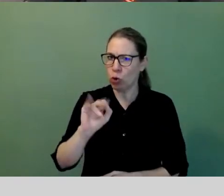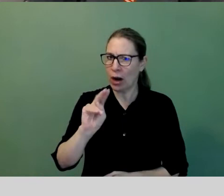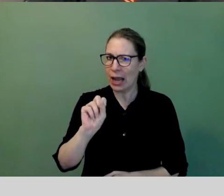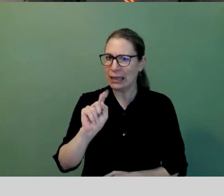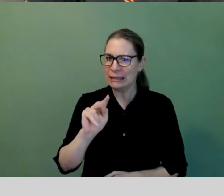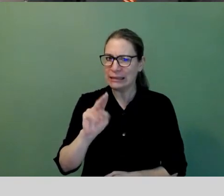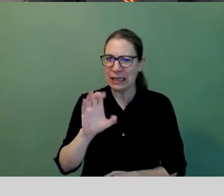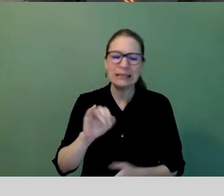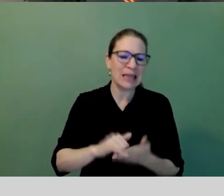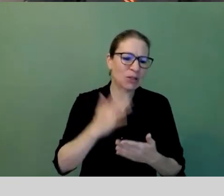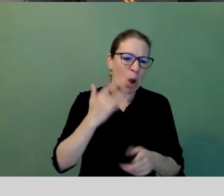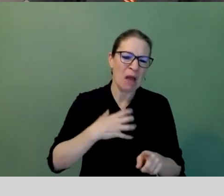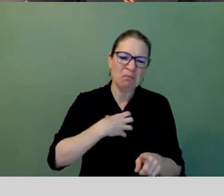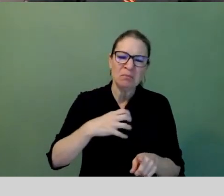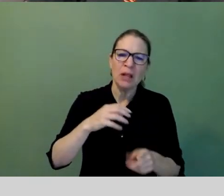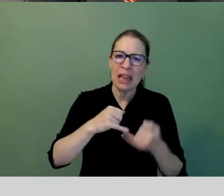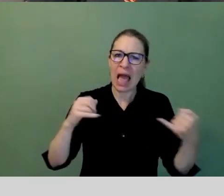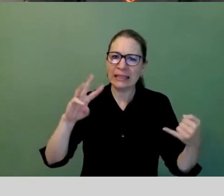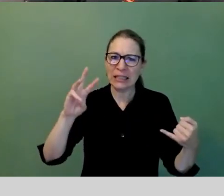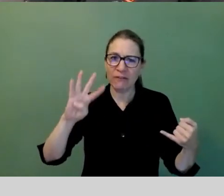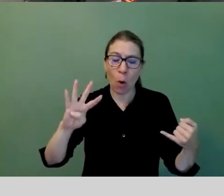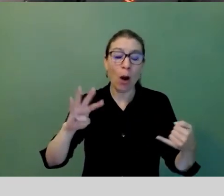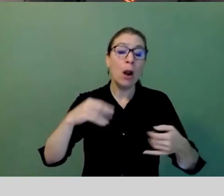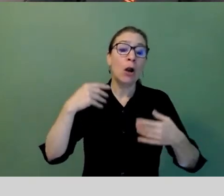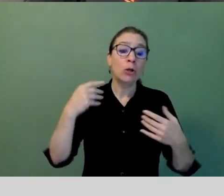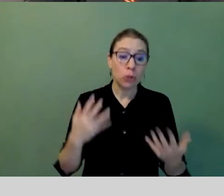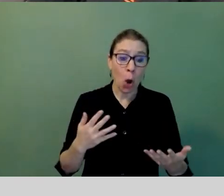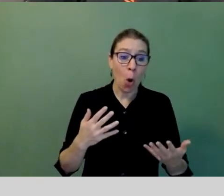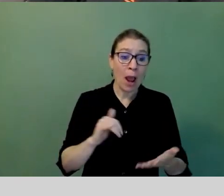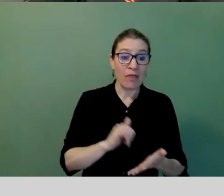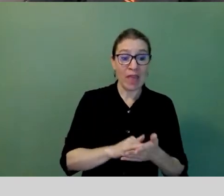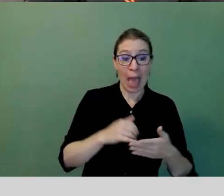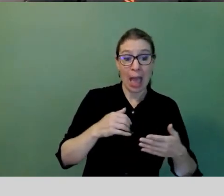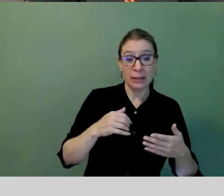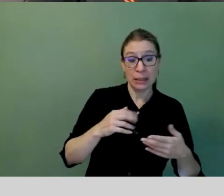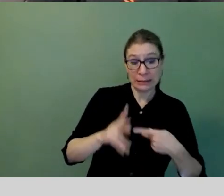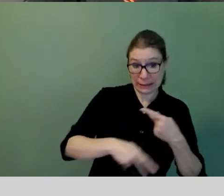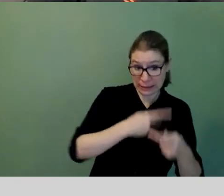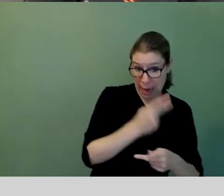That is what it's complaining at line number 64. Since there is a mismatch in type, what we will do is